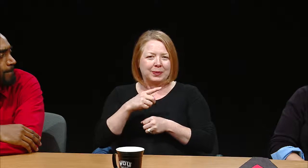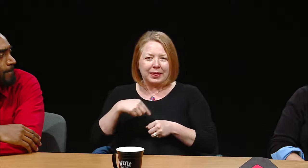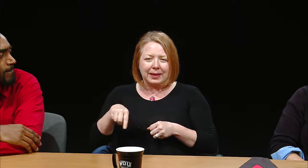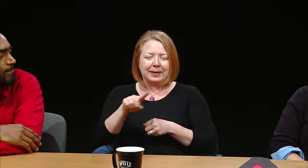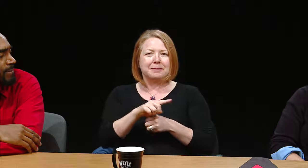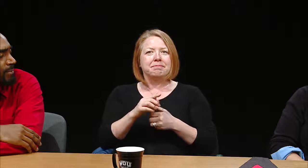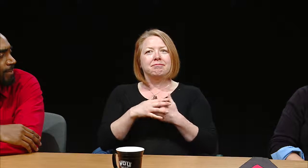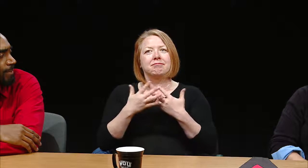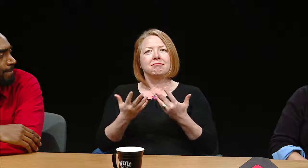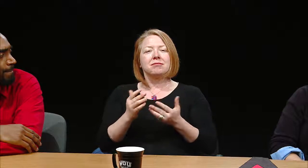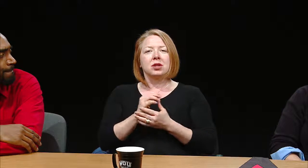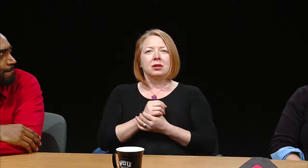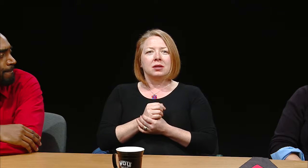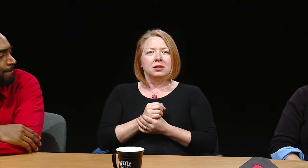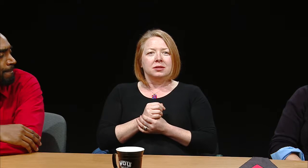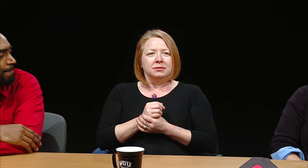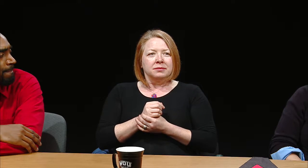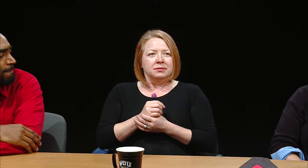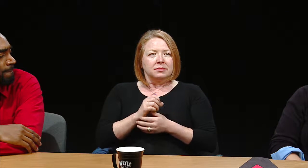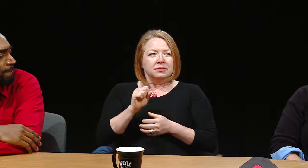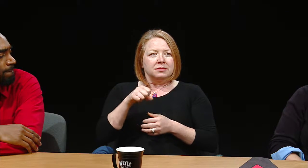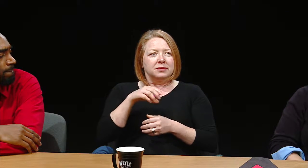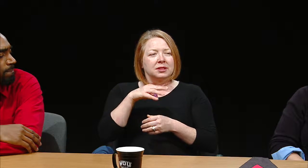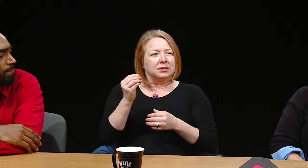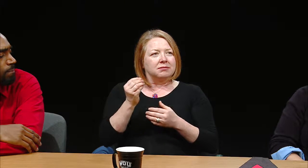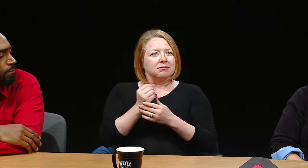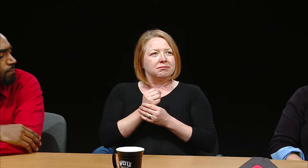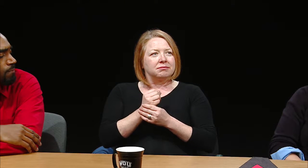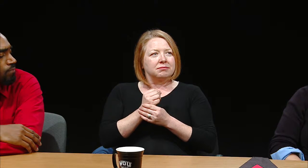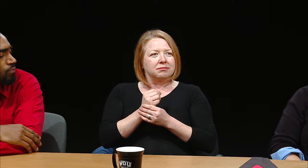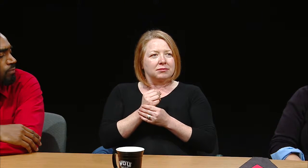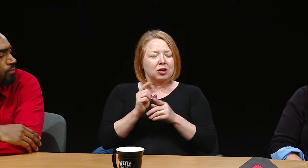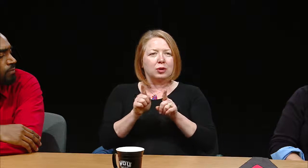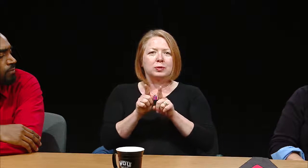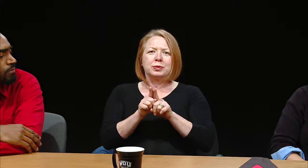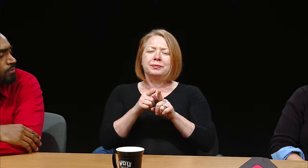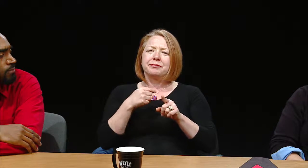and I just remember sitting down and thinking, "This is all such personal information."